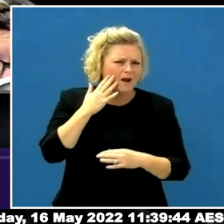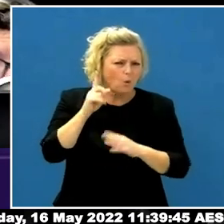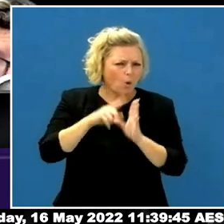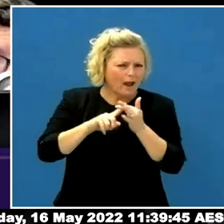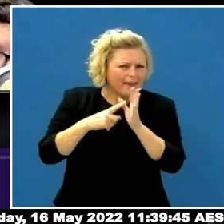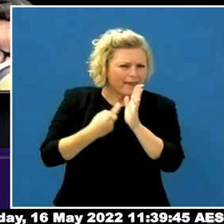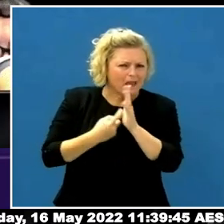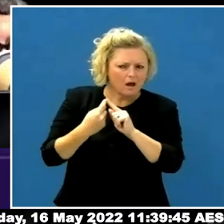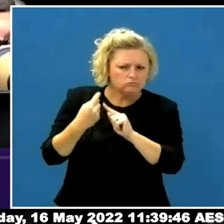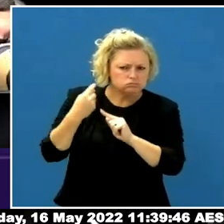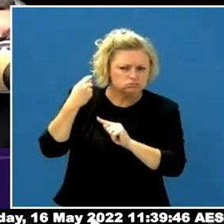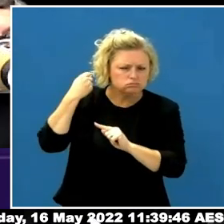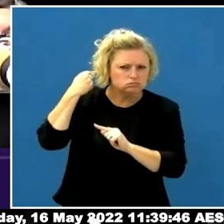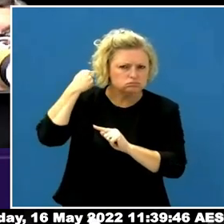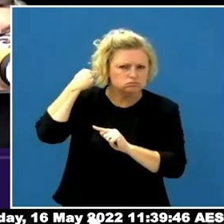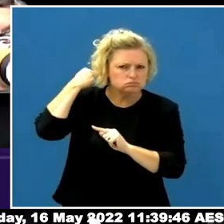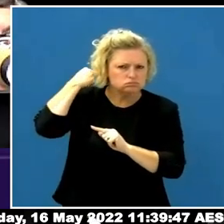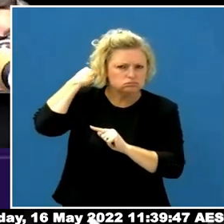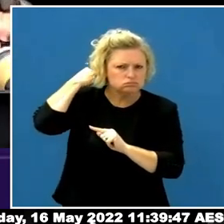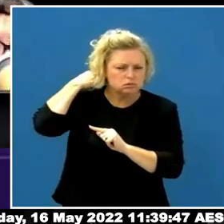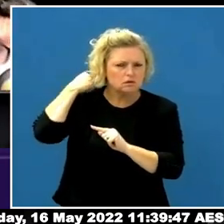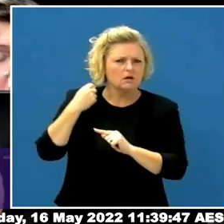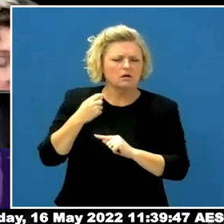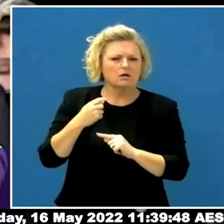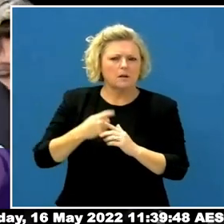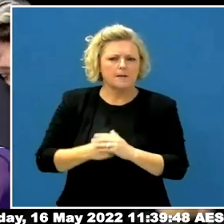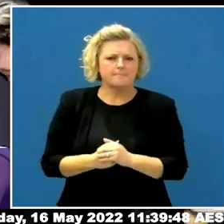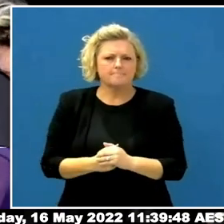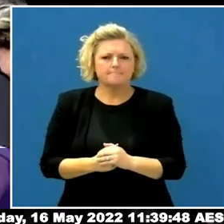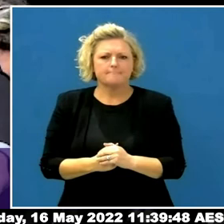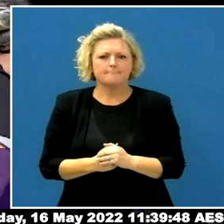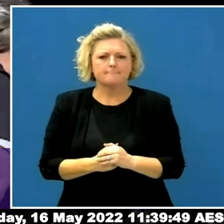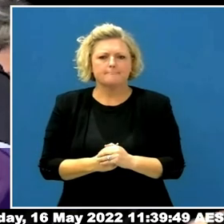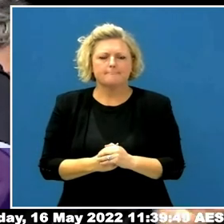I think there might have been different agreements, different times possibly. Yes, Chair.